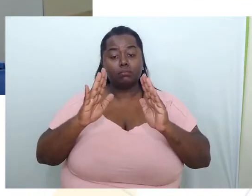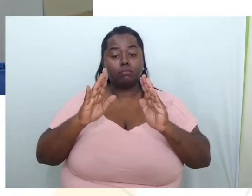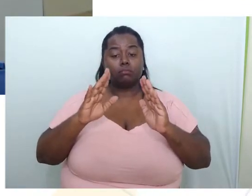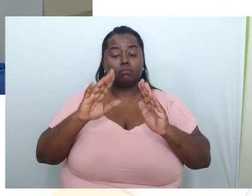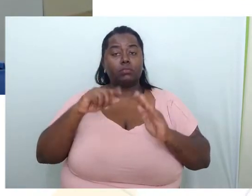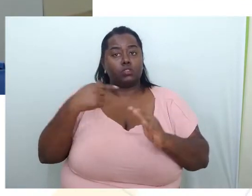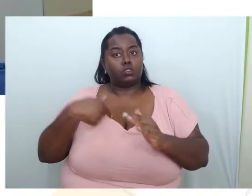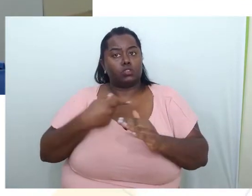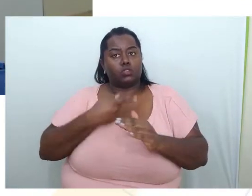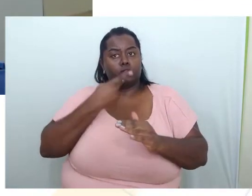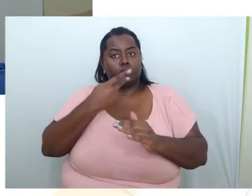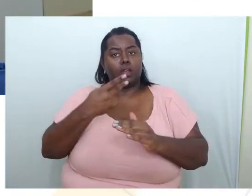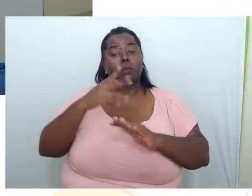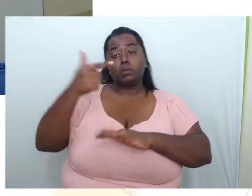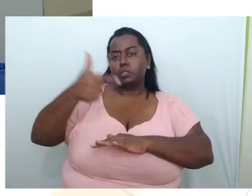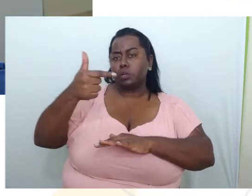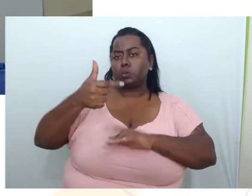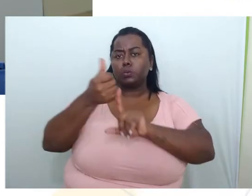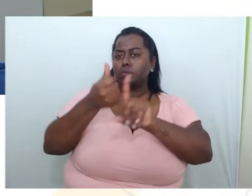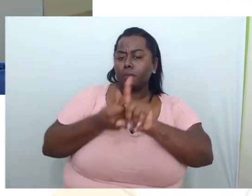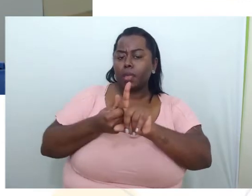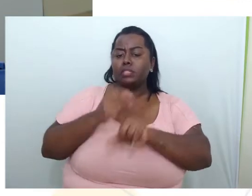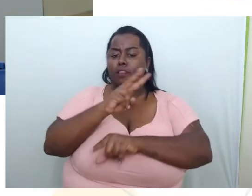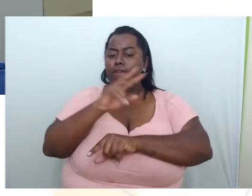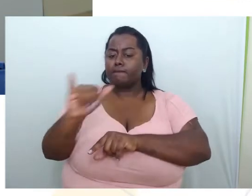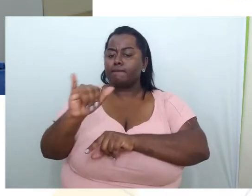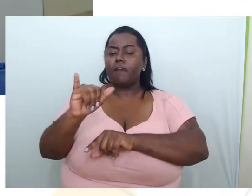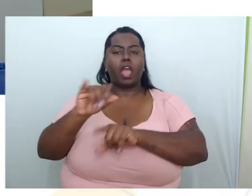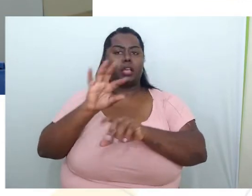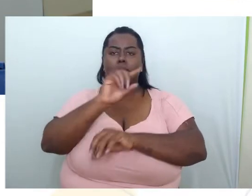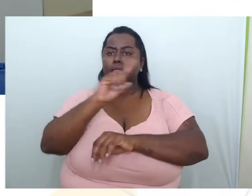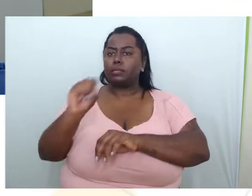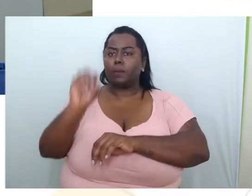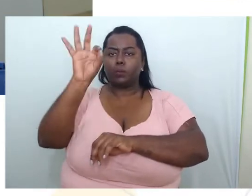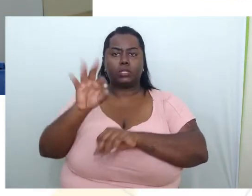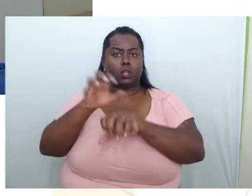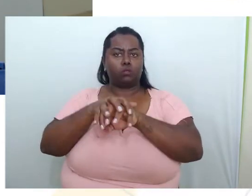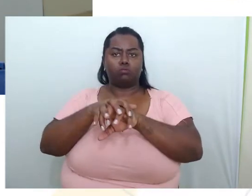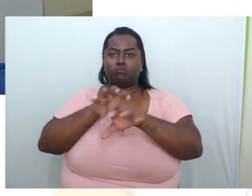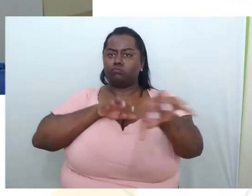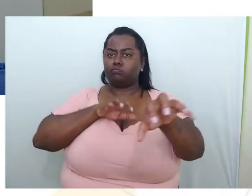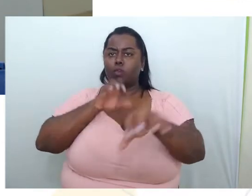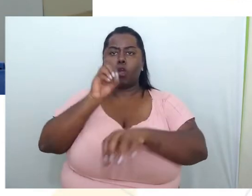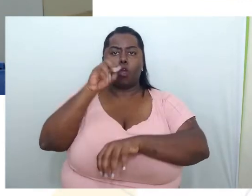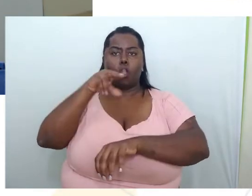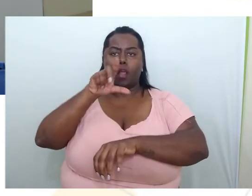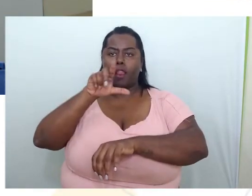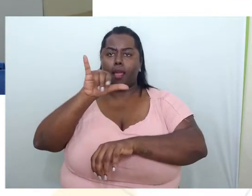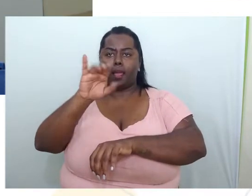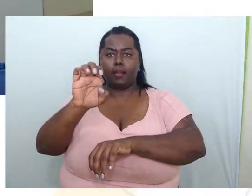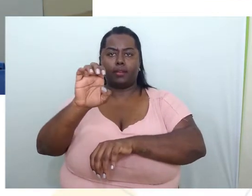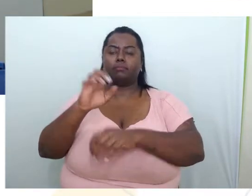saying that you know from semester two we are going totally online there's call